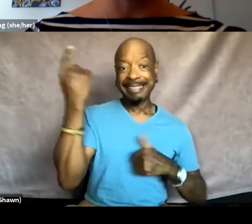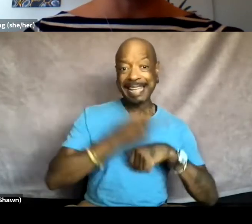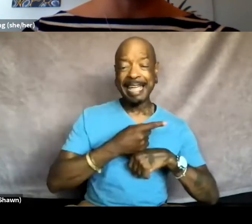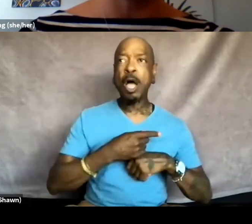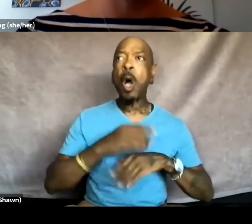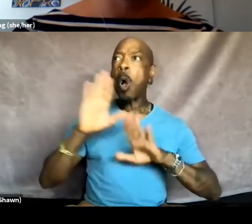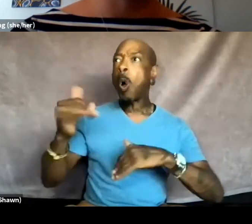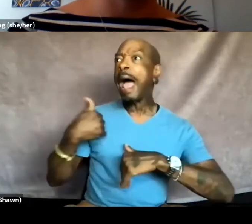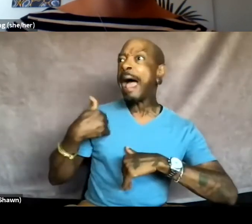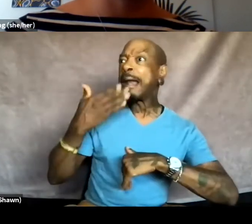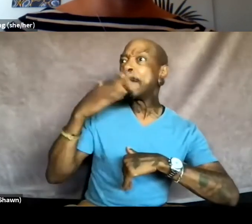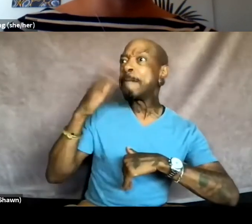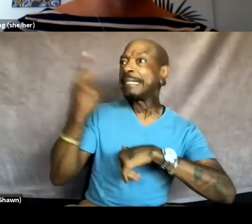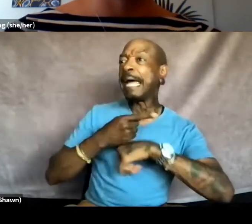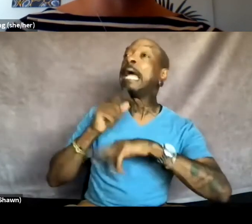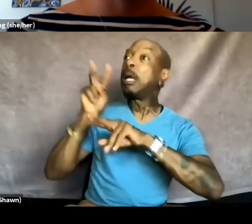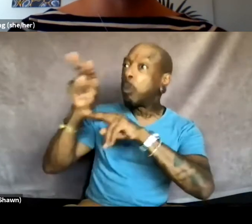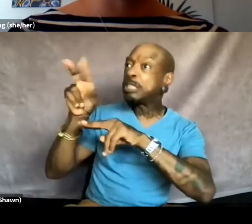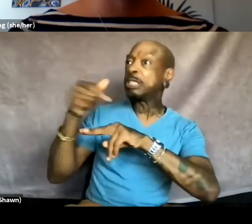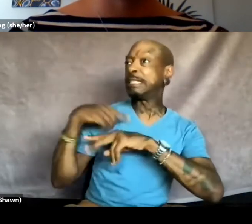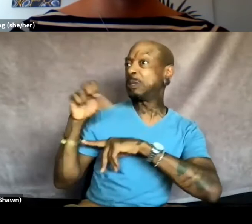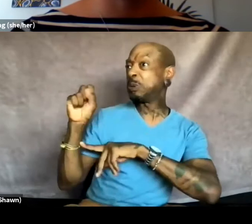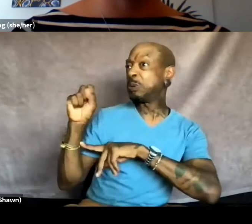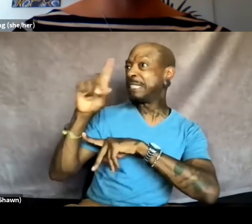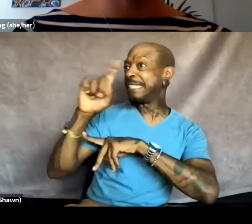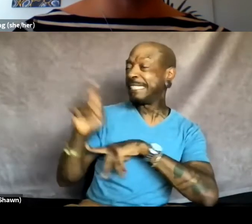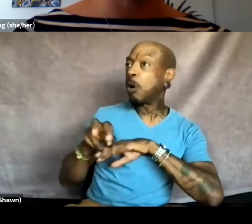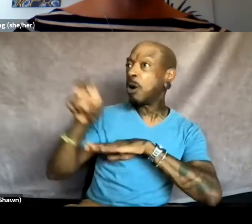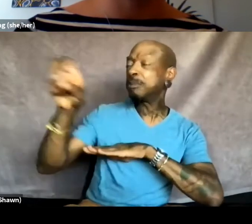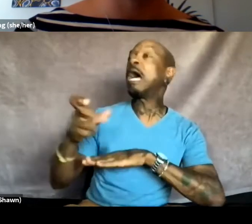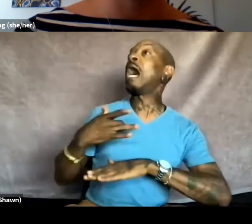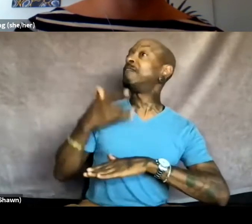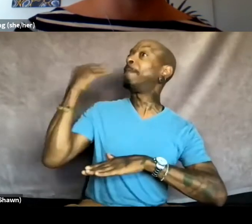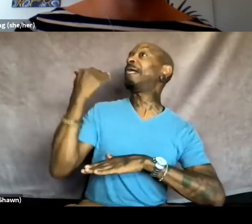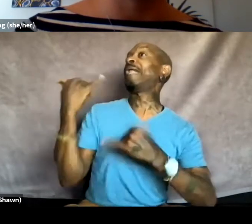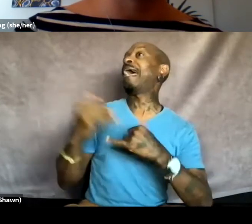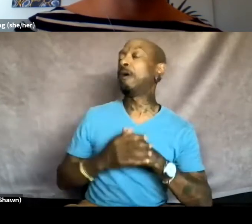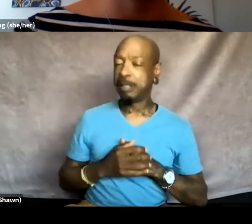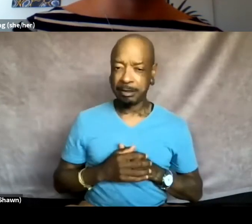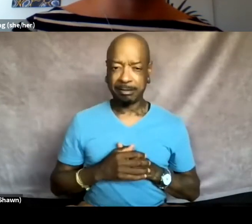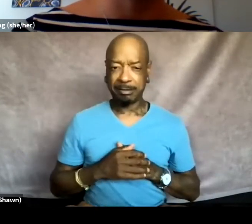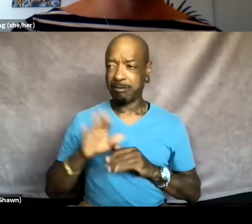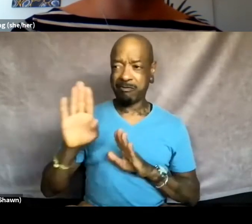Keah Brown: If Susie is proud of herself fantastic right, but the way that these are framed.